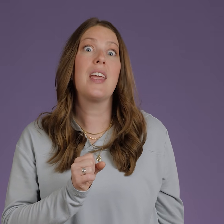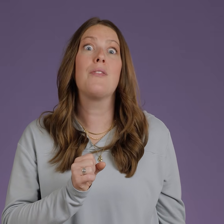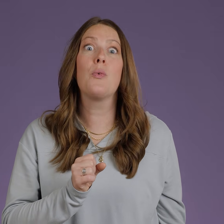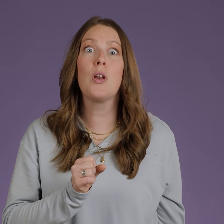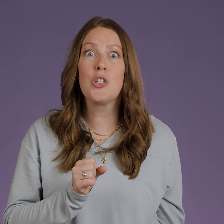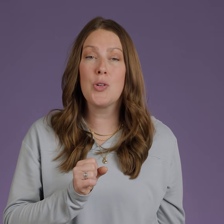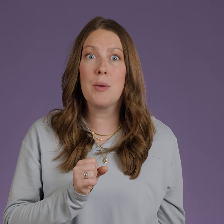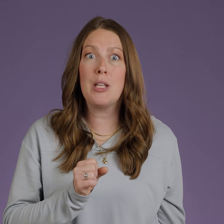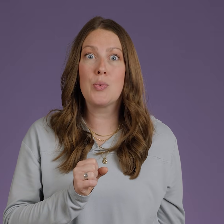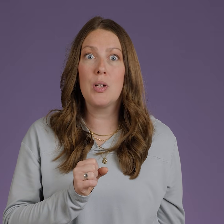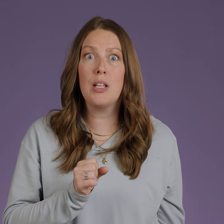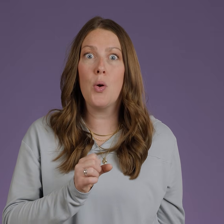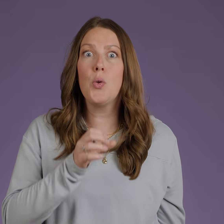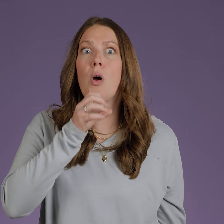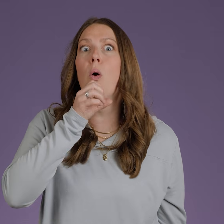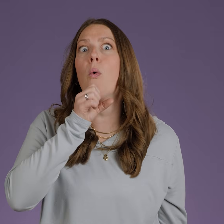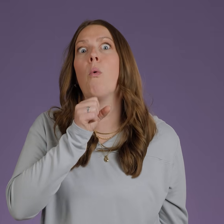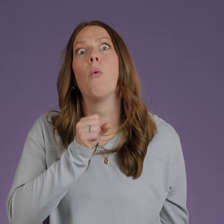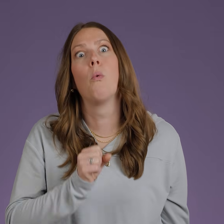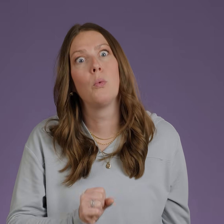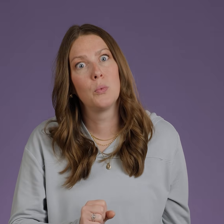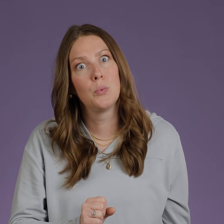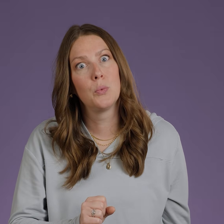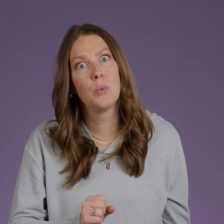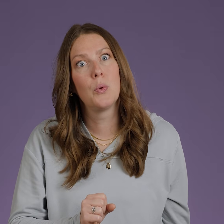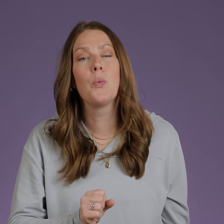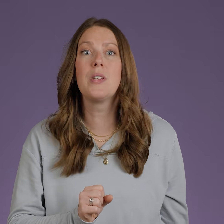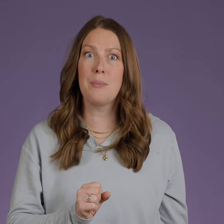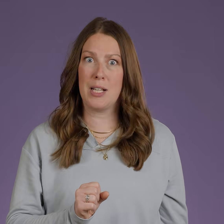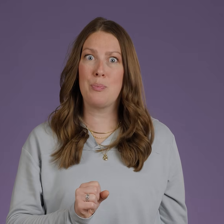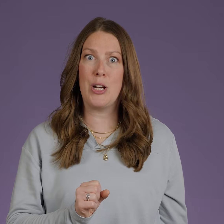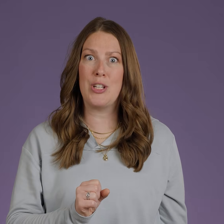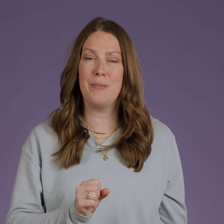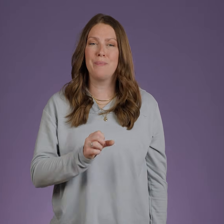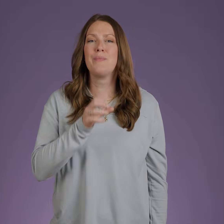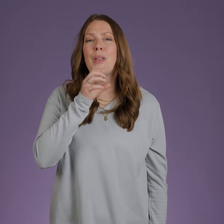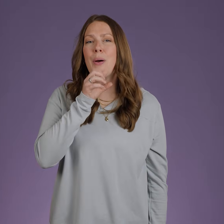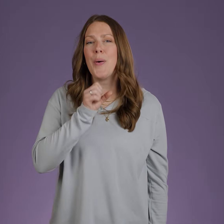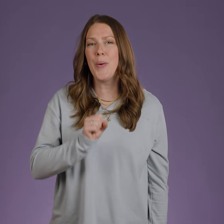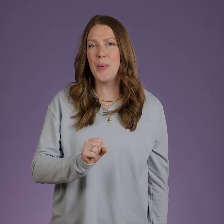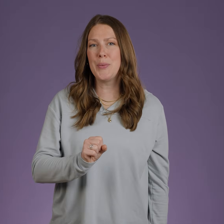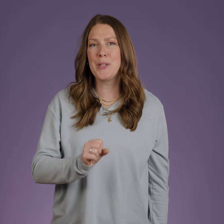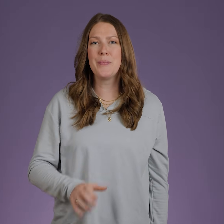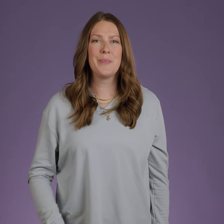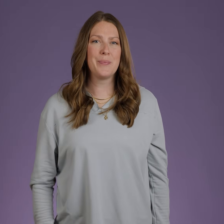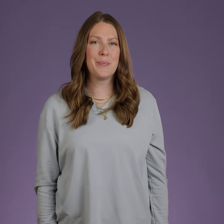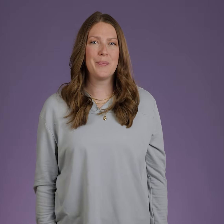If you want to show somebody really old... with some expression. Old